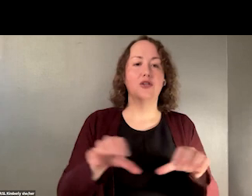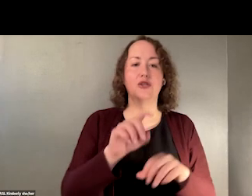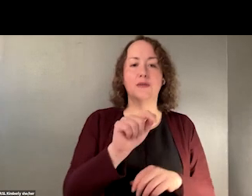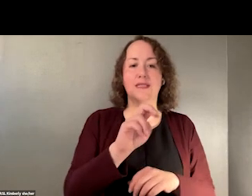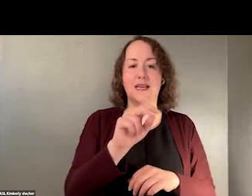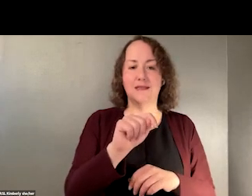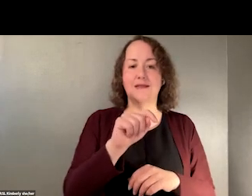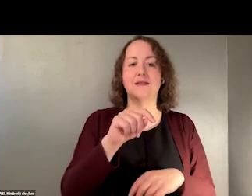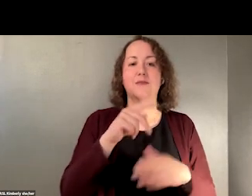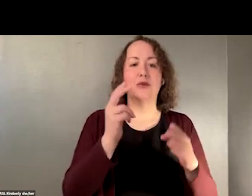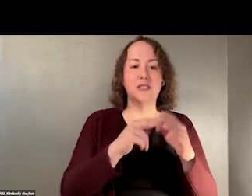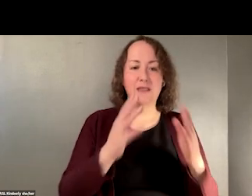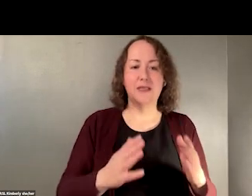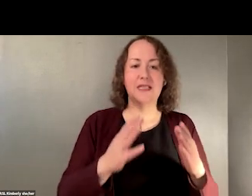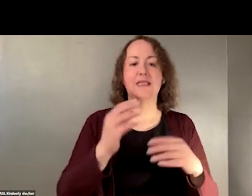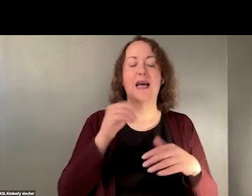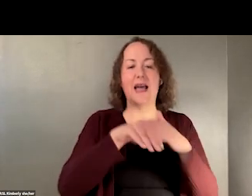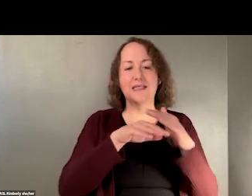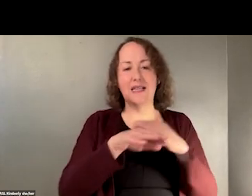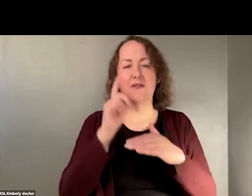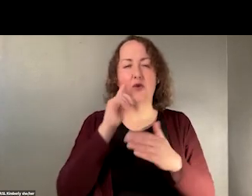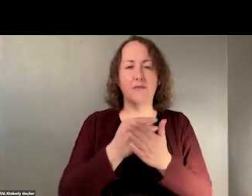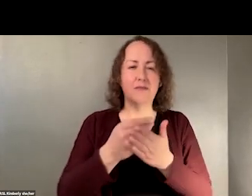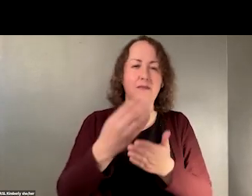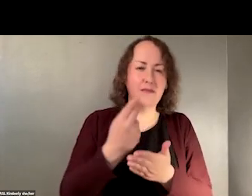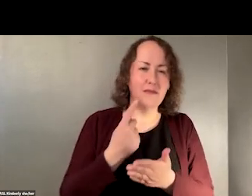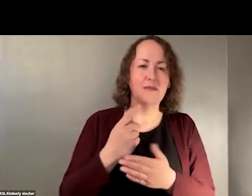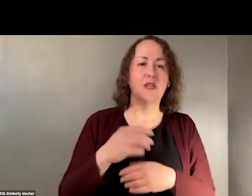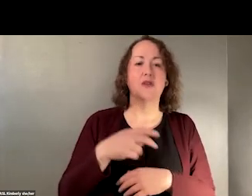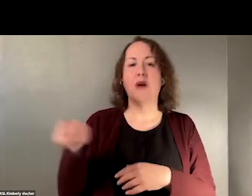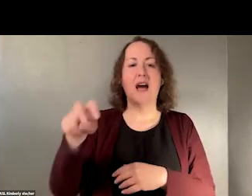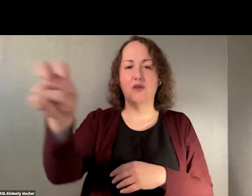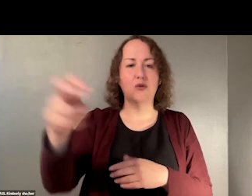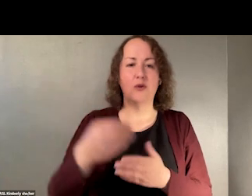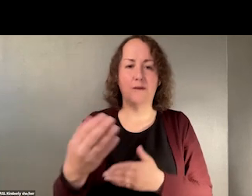The link to register in FastLane Travel and Reimbursement will be disabled